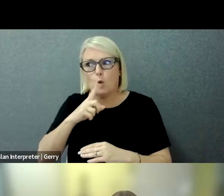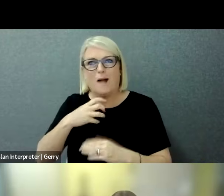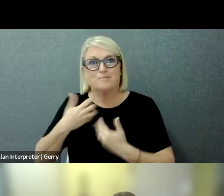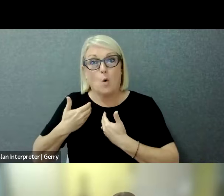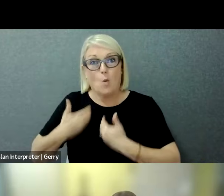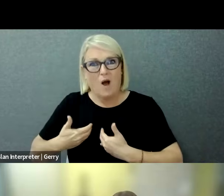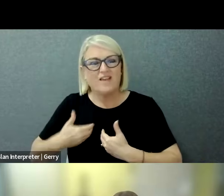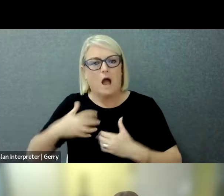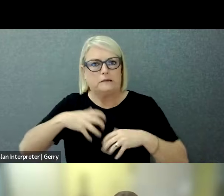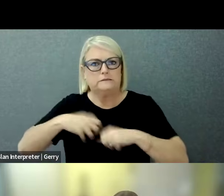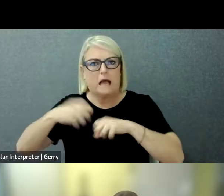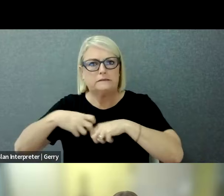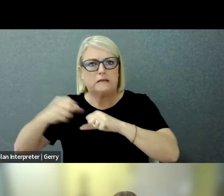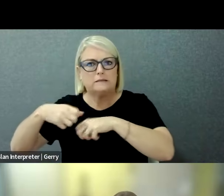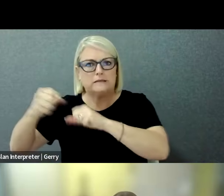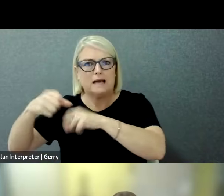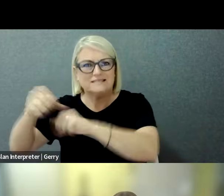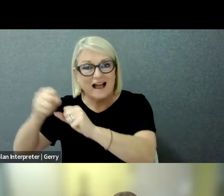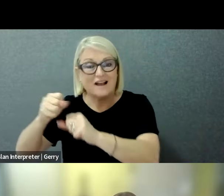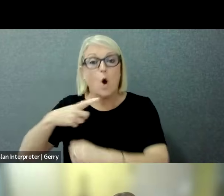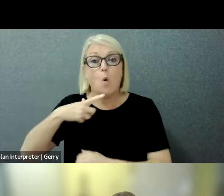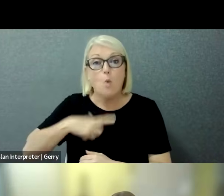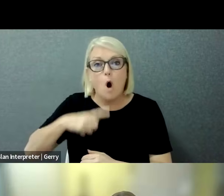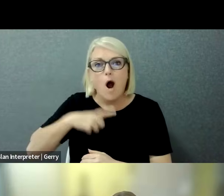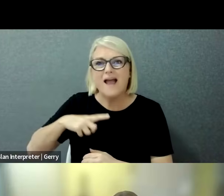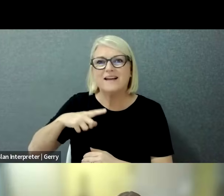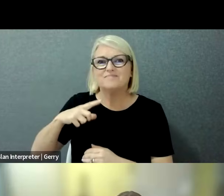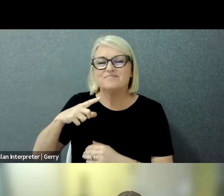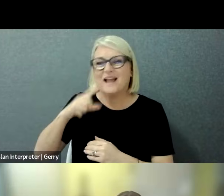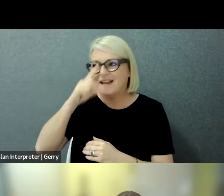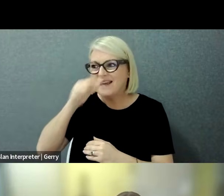to, they understand it, they go beauty, this is for me, I'm going to get it. And so by accident